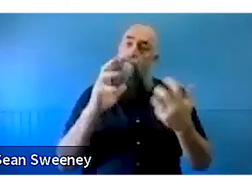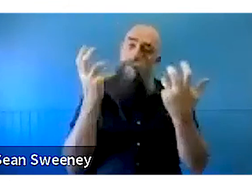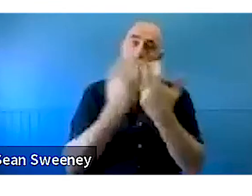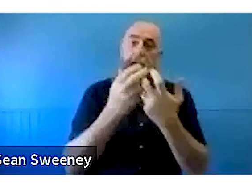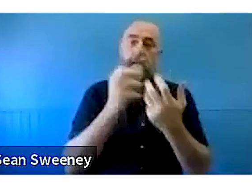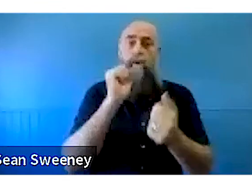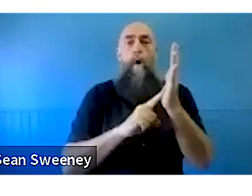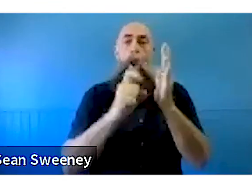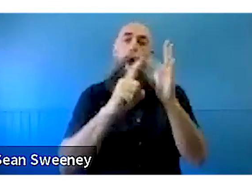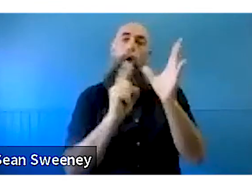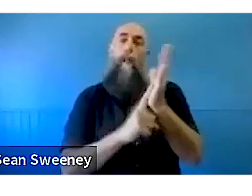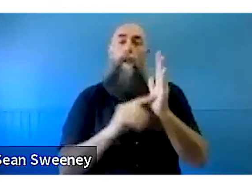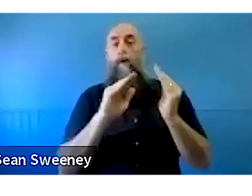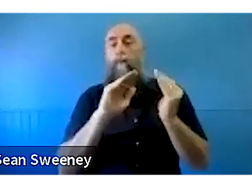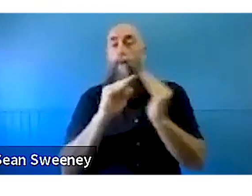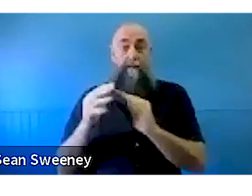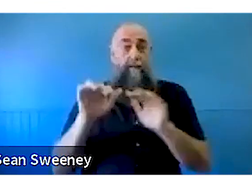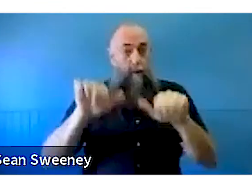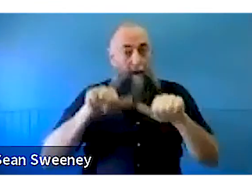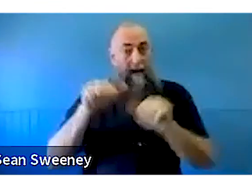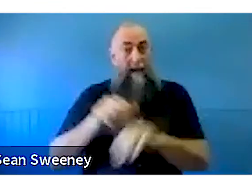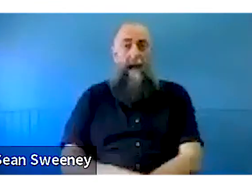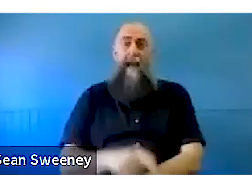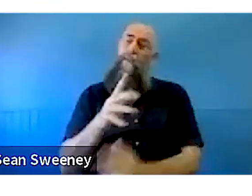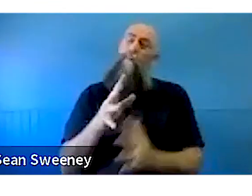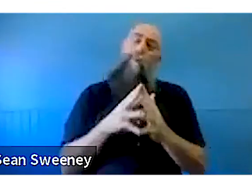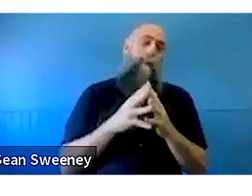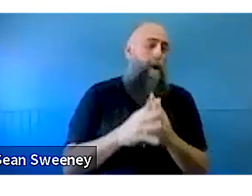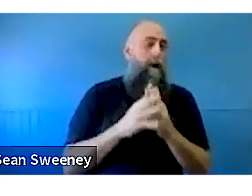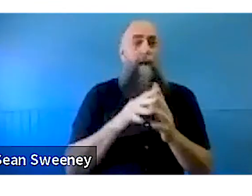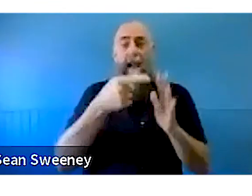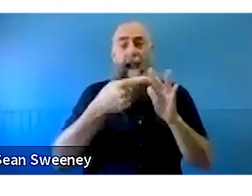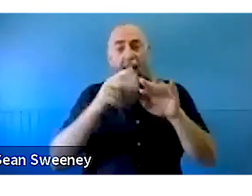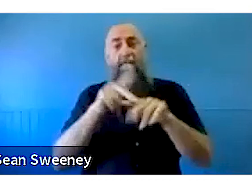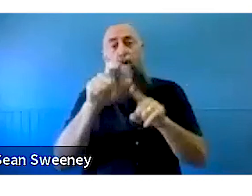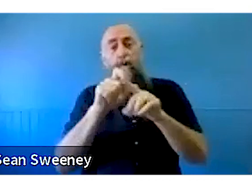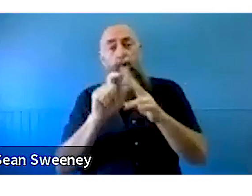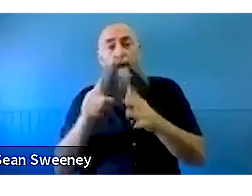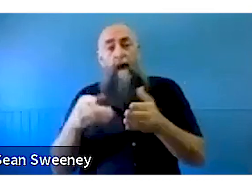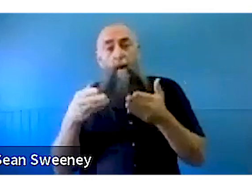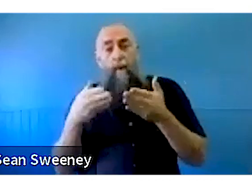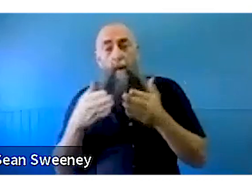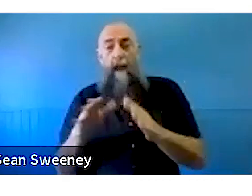By doing that, it also helps community artists who are involved